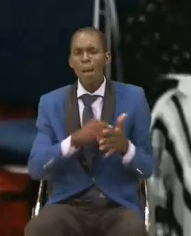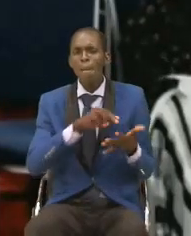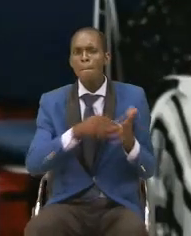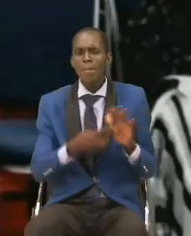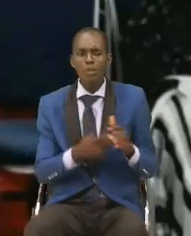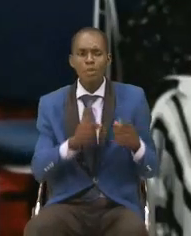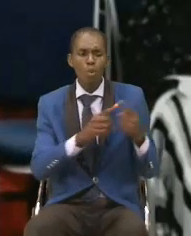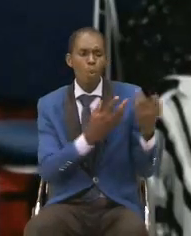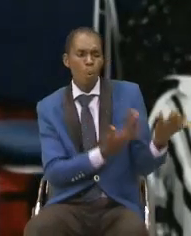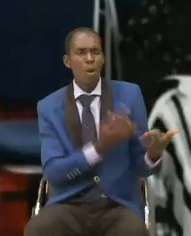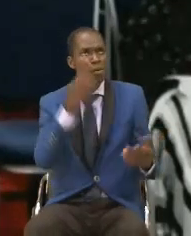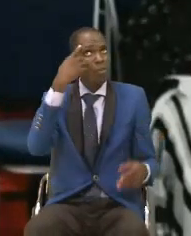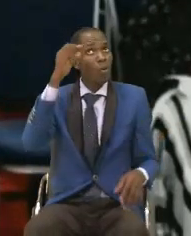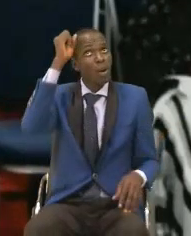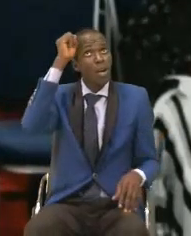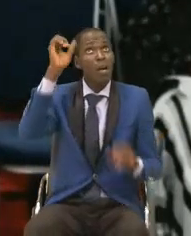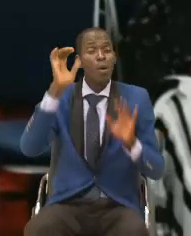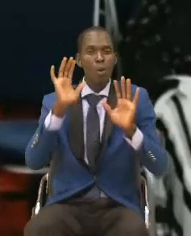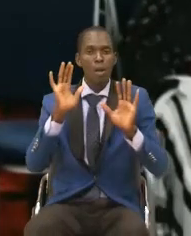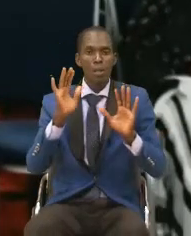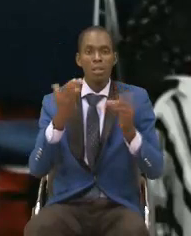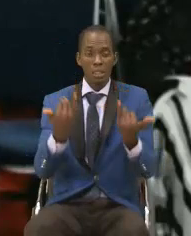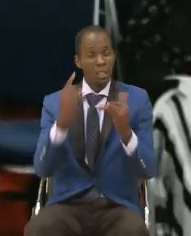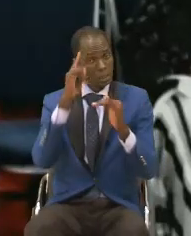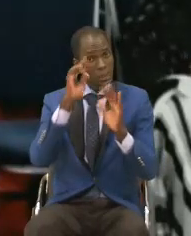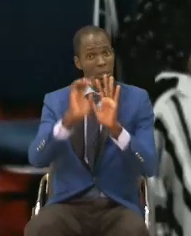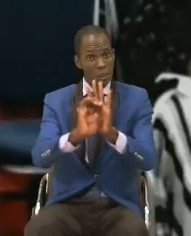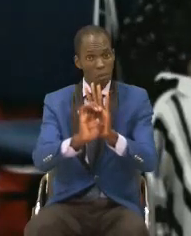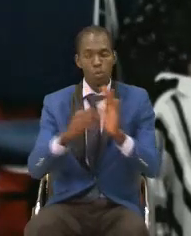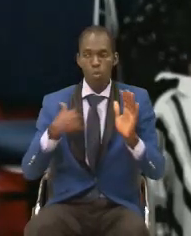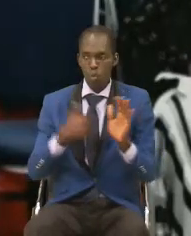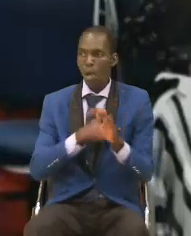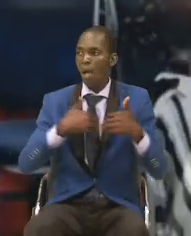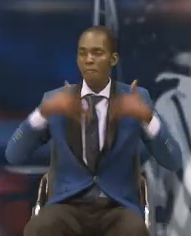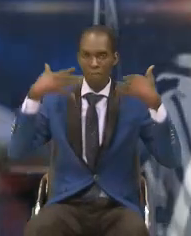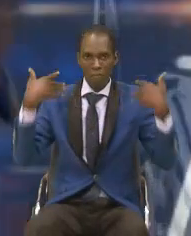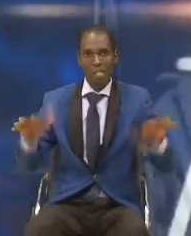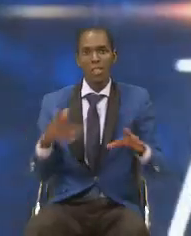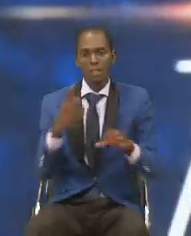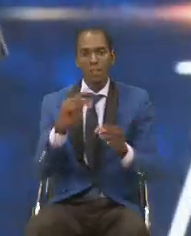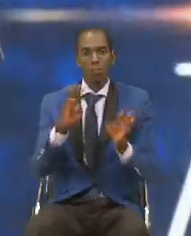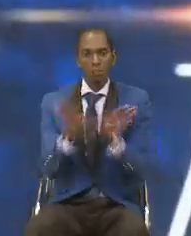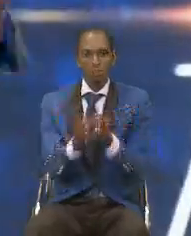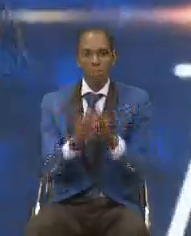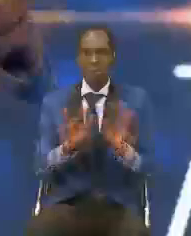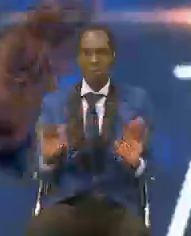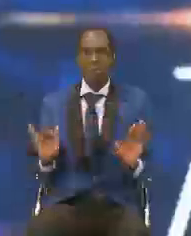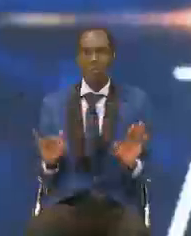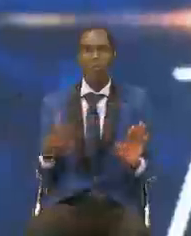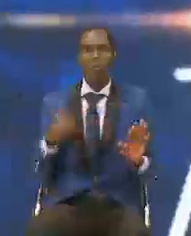know what it means there to wait for his wonders were finished let's say we'll finish the meeting